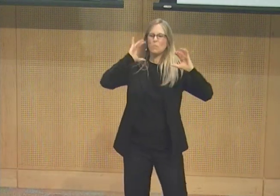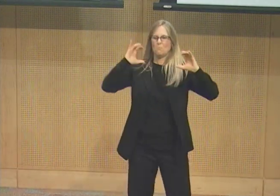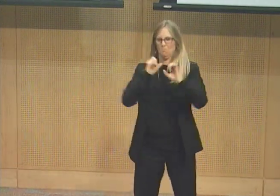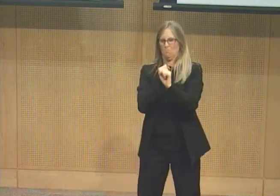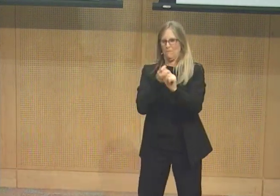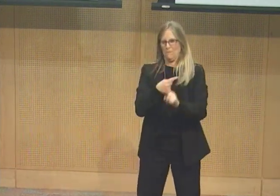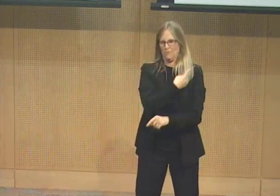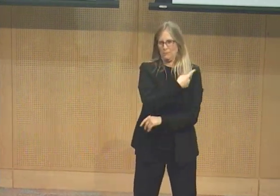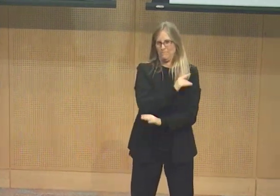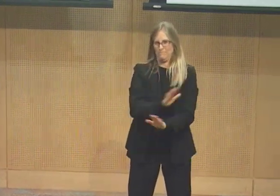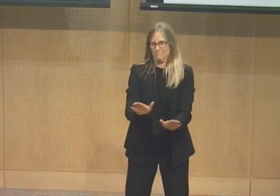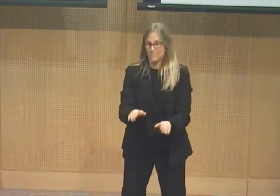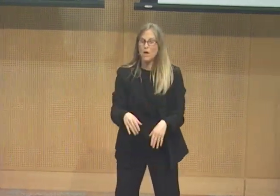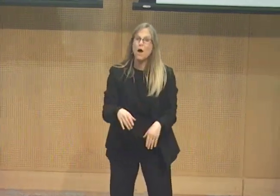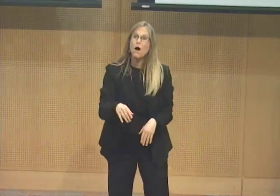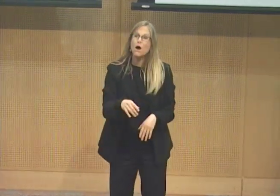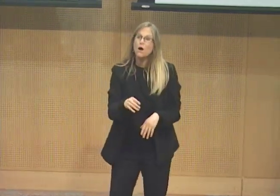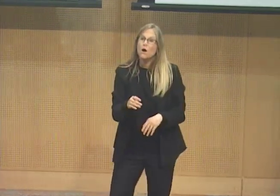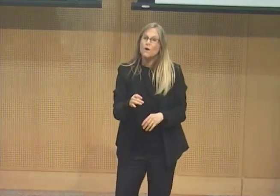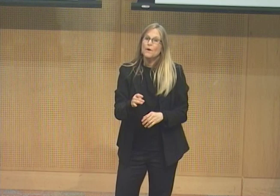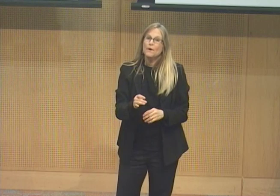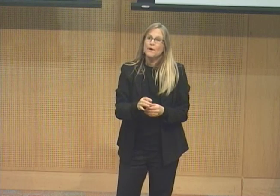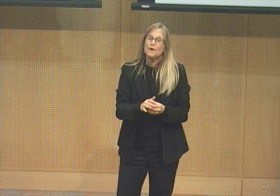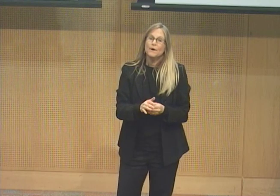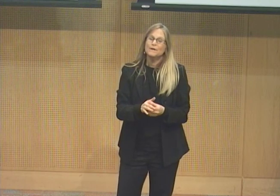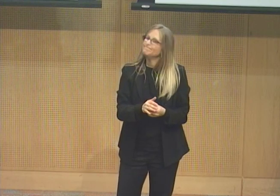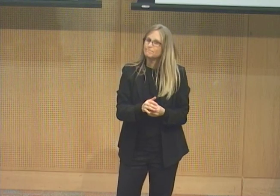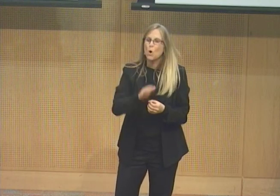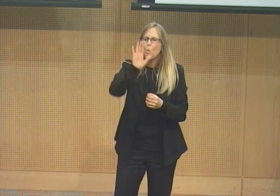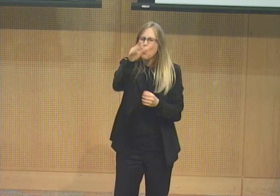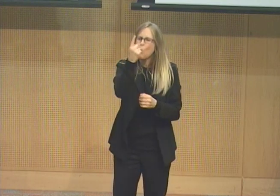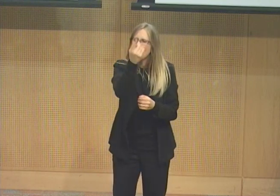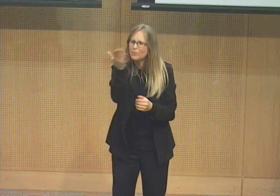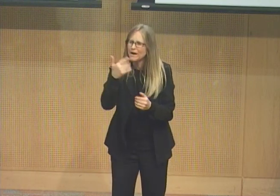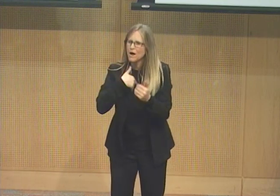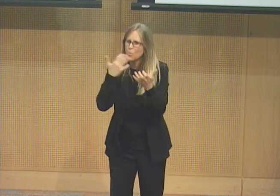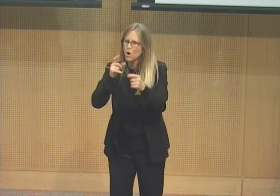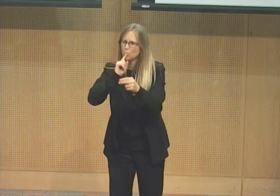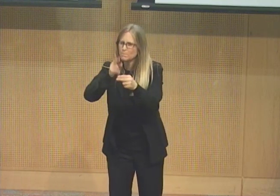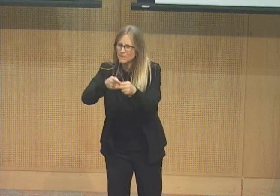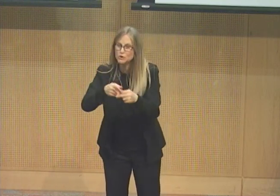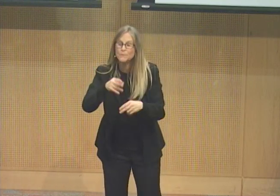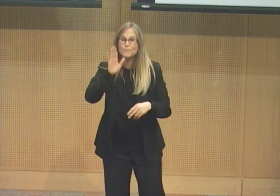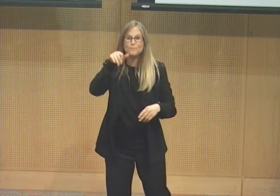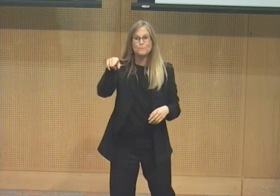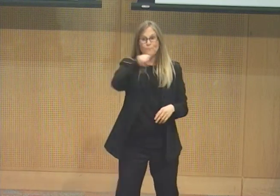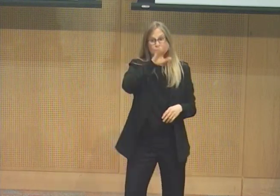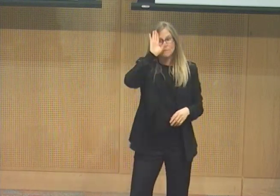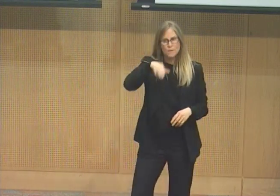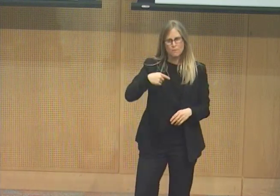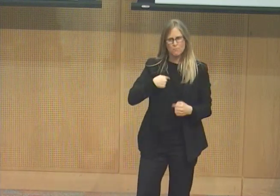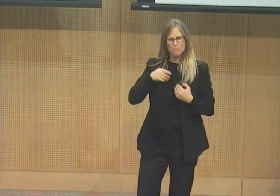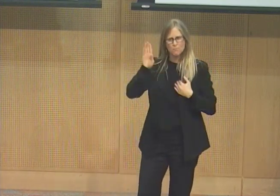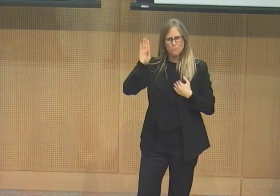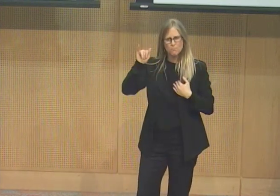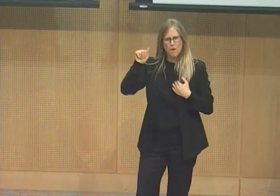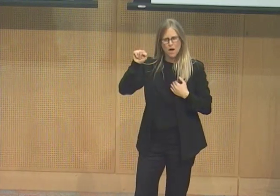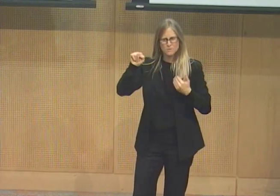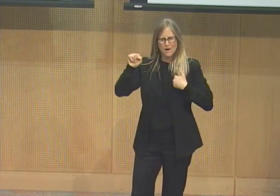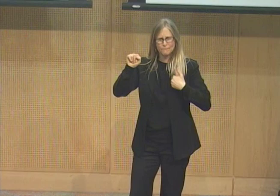I will summarize this, and then we'll be done. One thing that I want you to leave with